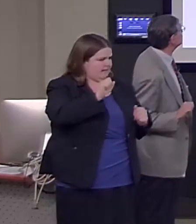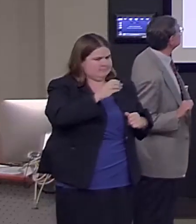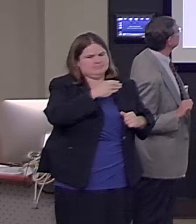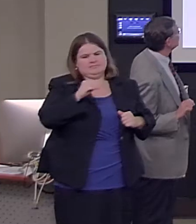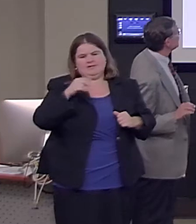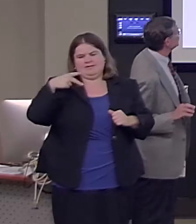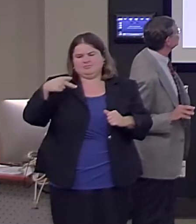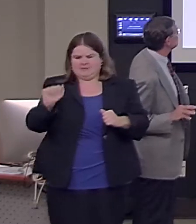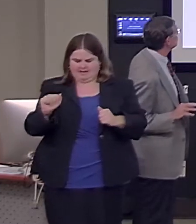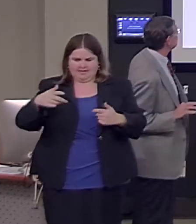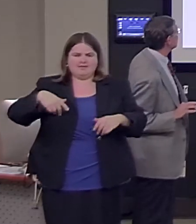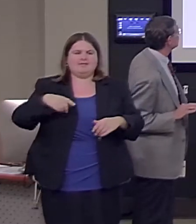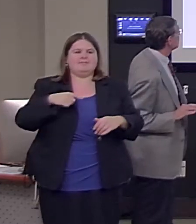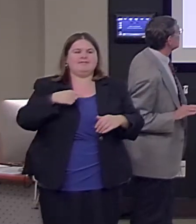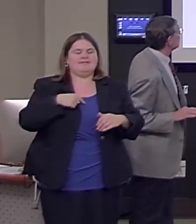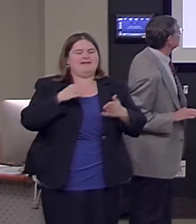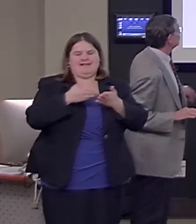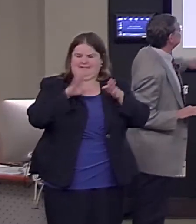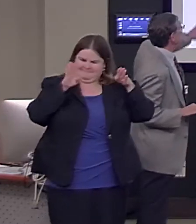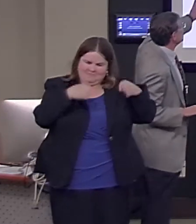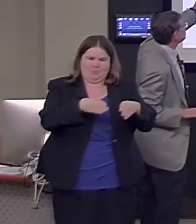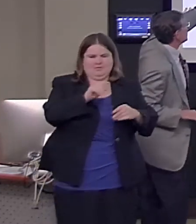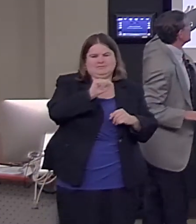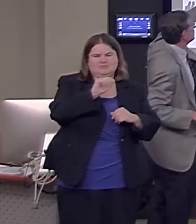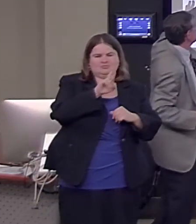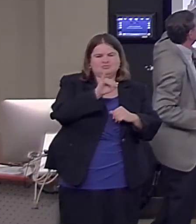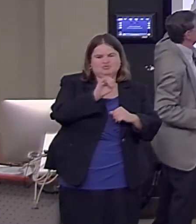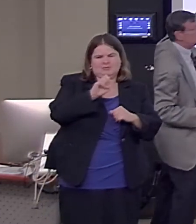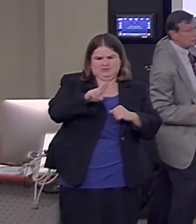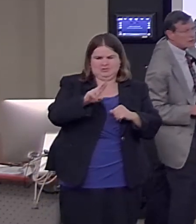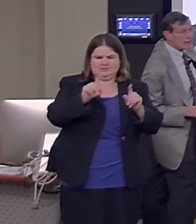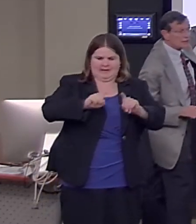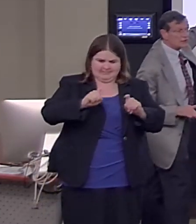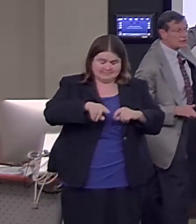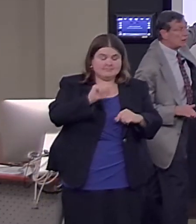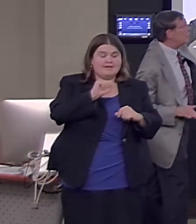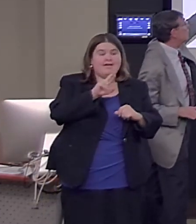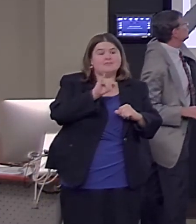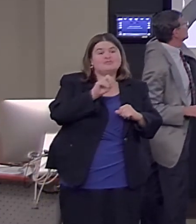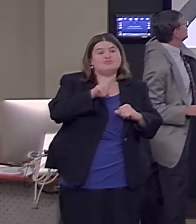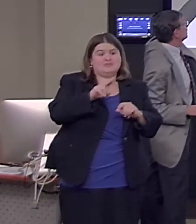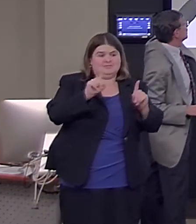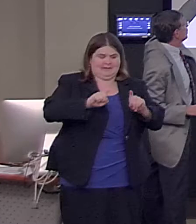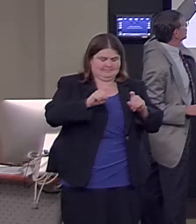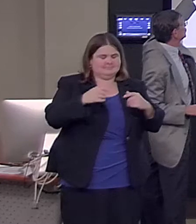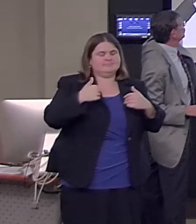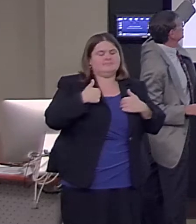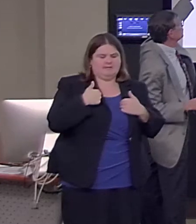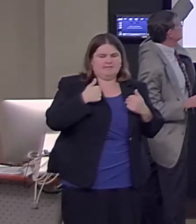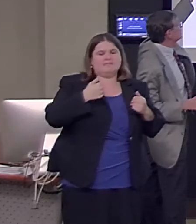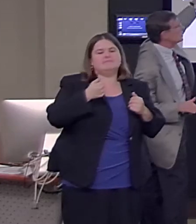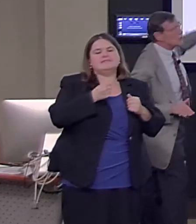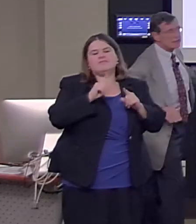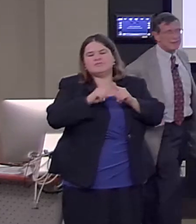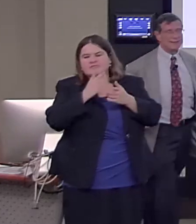be telling you about the Trier test. But Trier test had a number of different parts to it. Preparation.